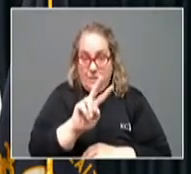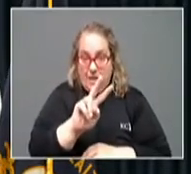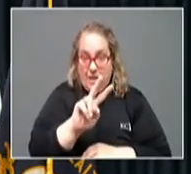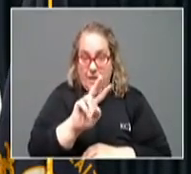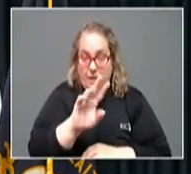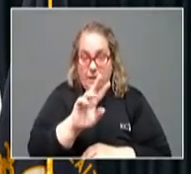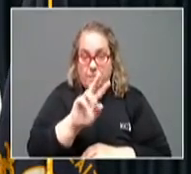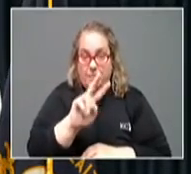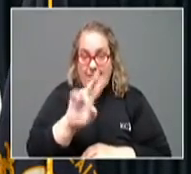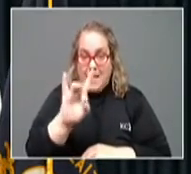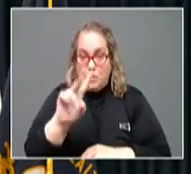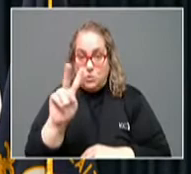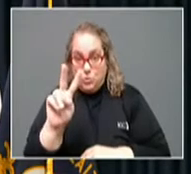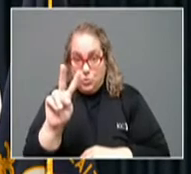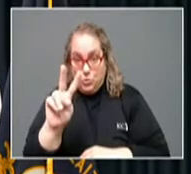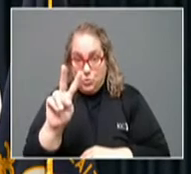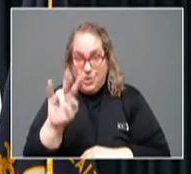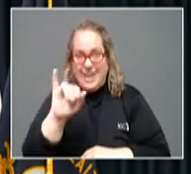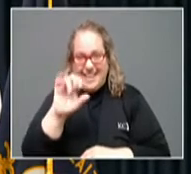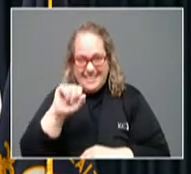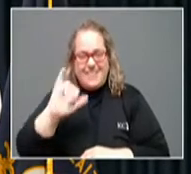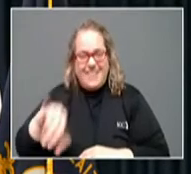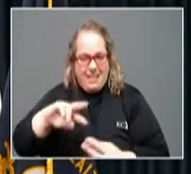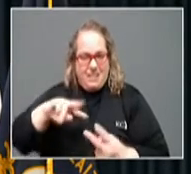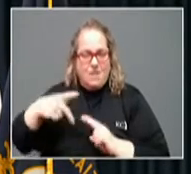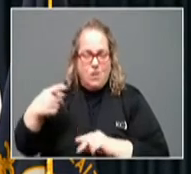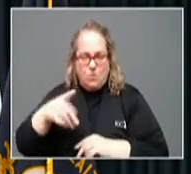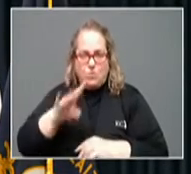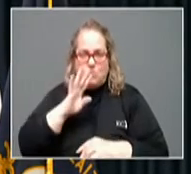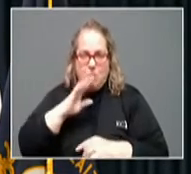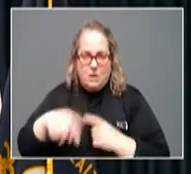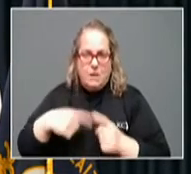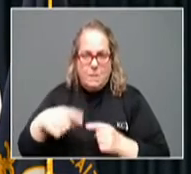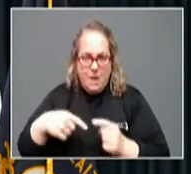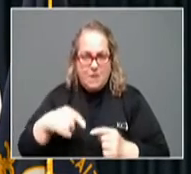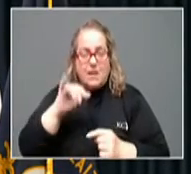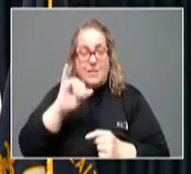the disease itself. What we understand at the moment, it may be uh spreads